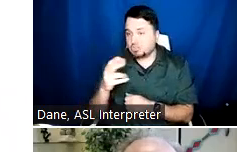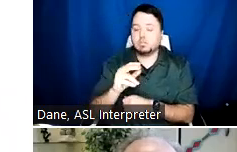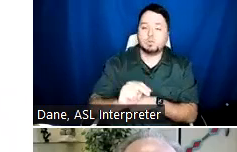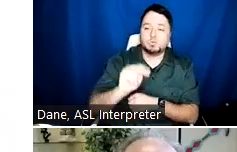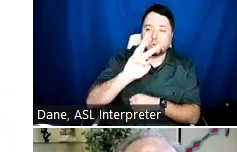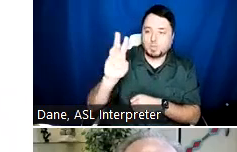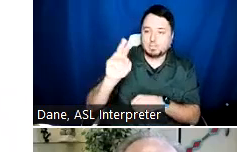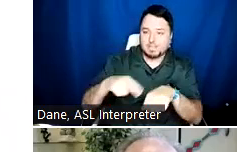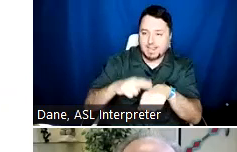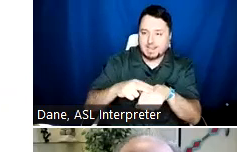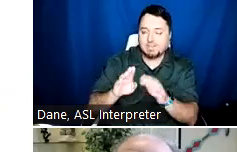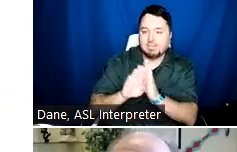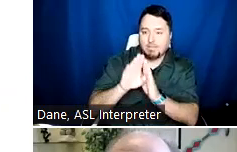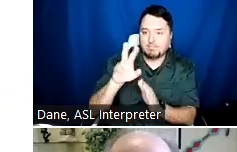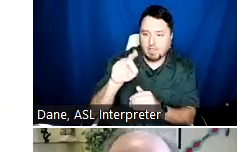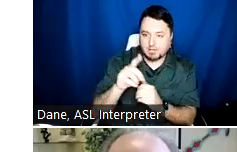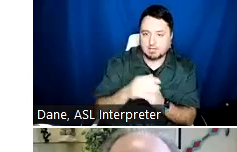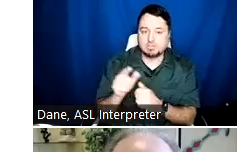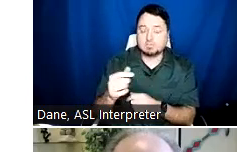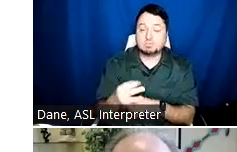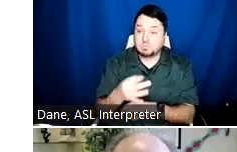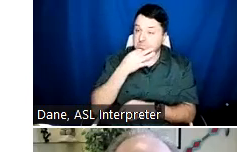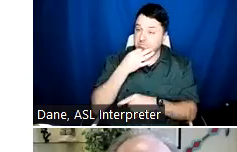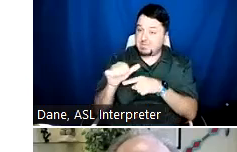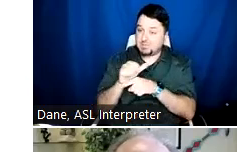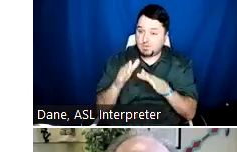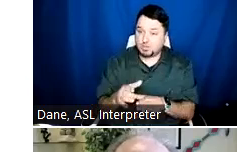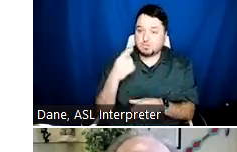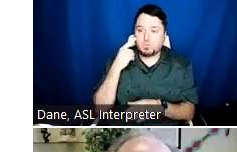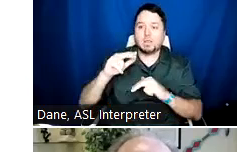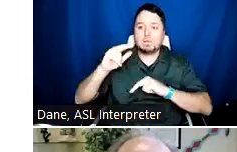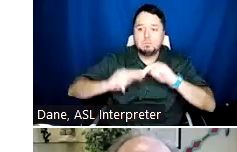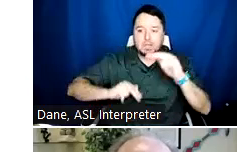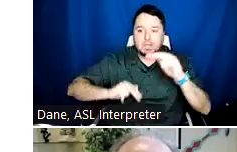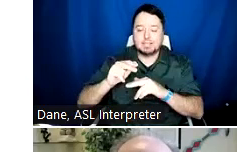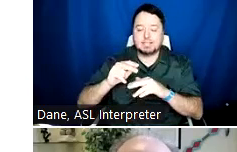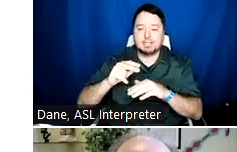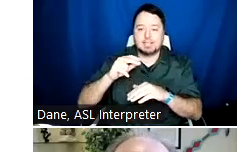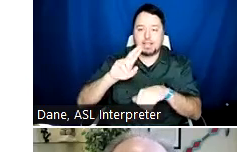Development Fund. She is a master trainer for the Building Native Communities suite of curriculum,